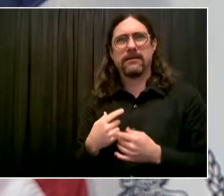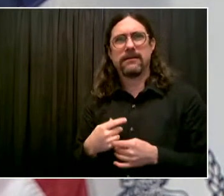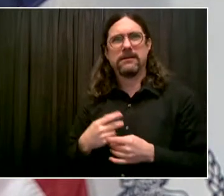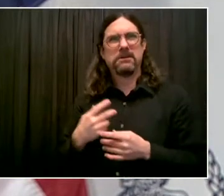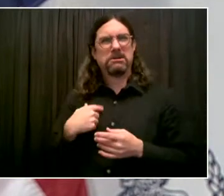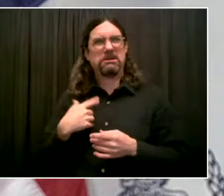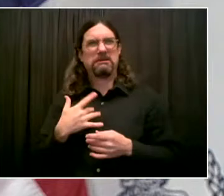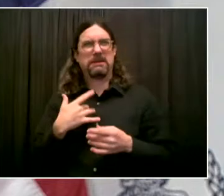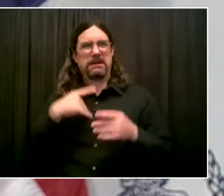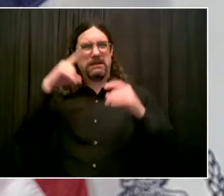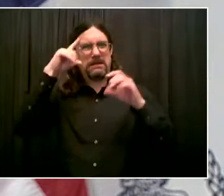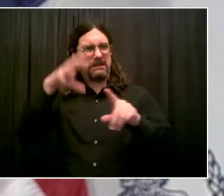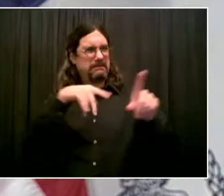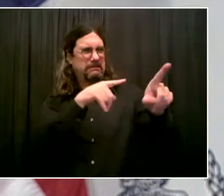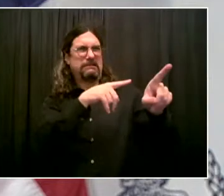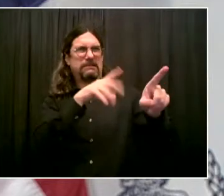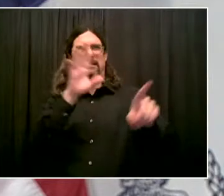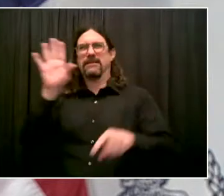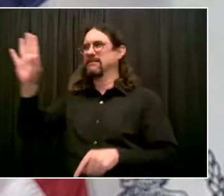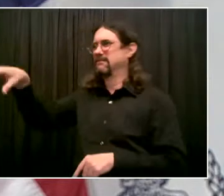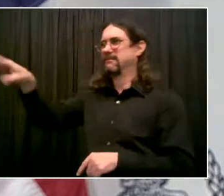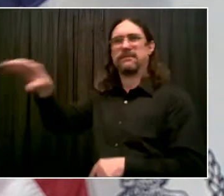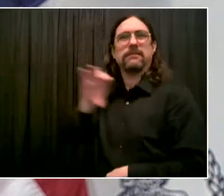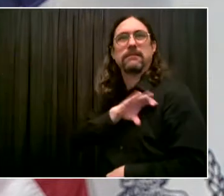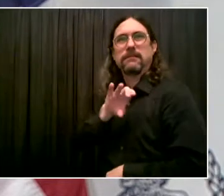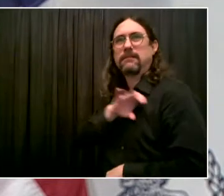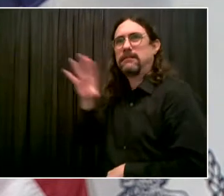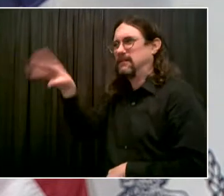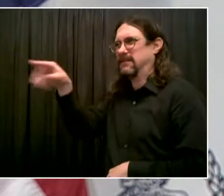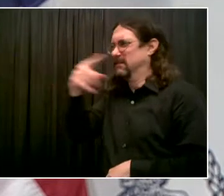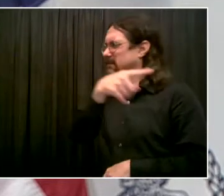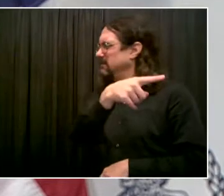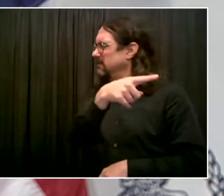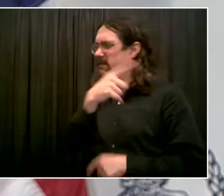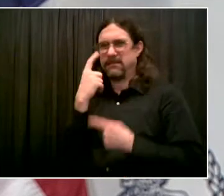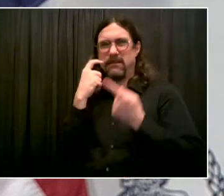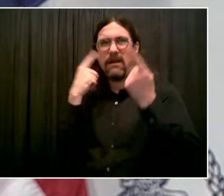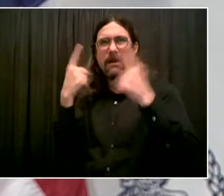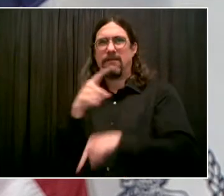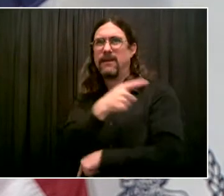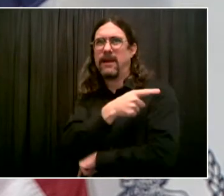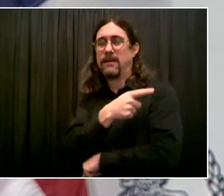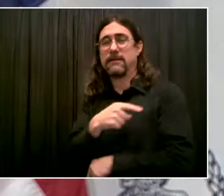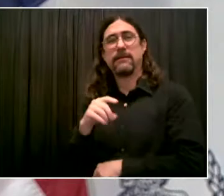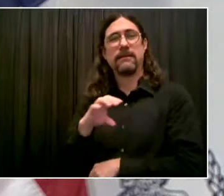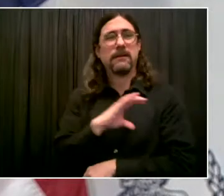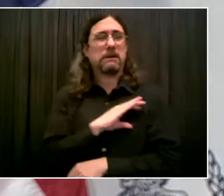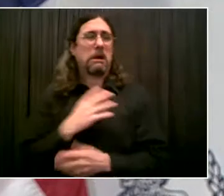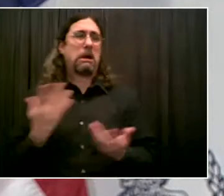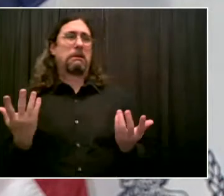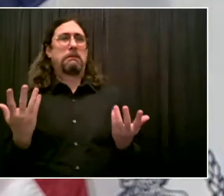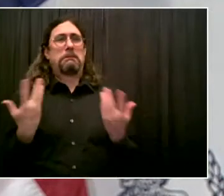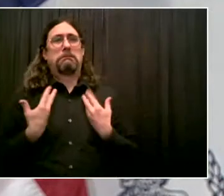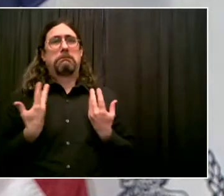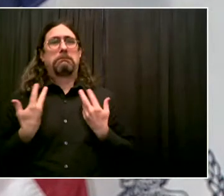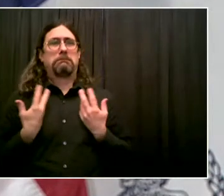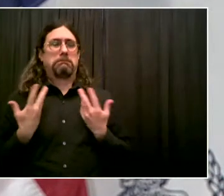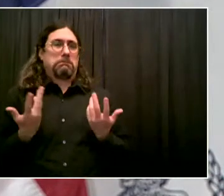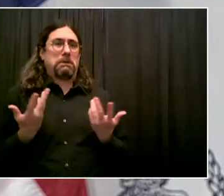THEY DIDN'T FIND THE GUY, SO IIM ' GOING TO GET GOING.